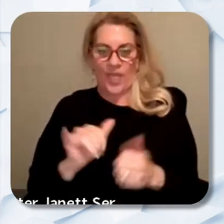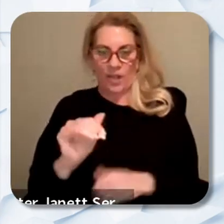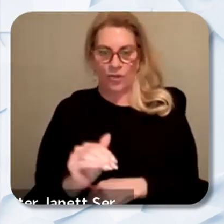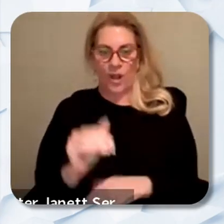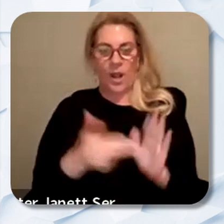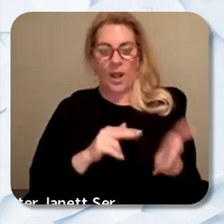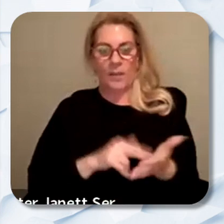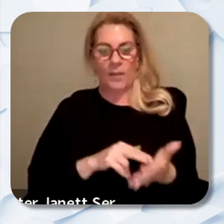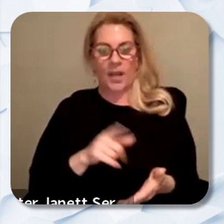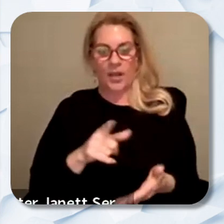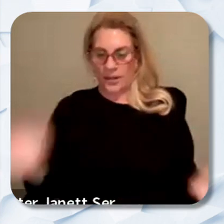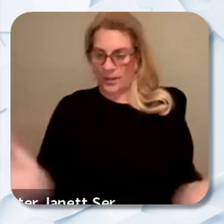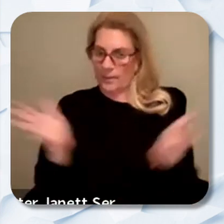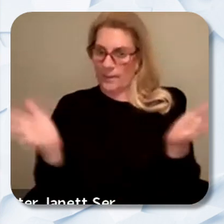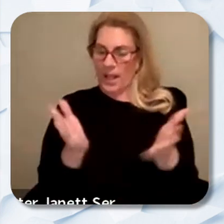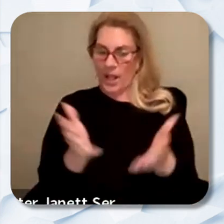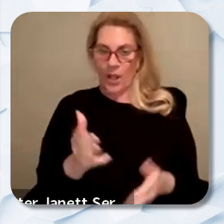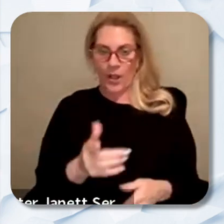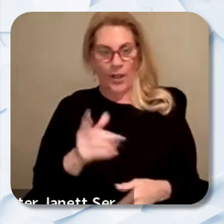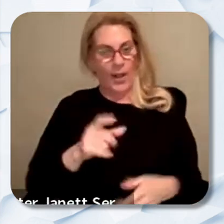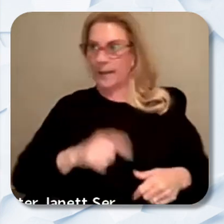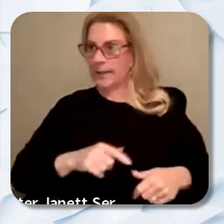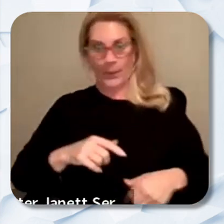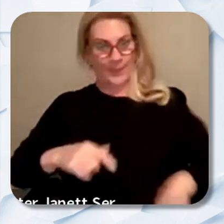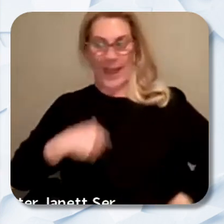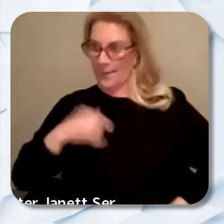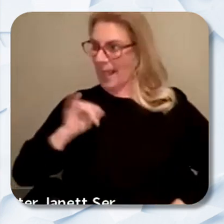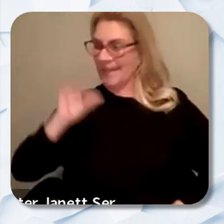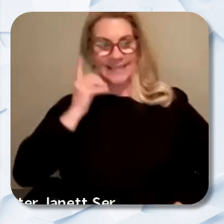need to pick it up. You need to be Disneyland right now you know? So these activities that we